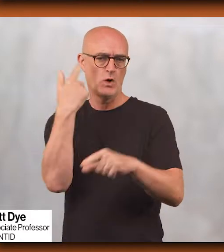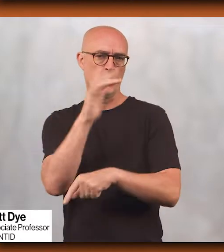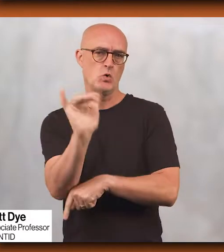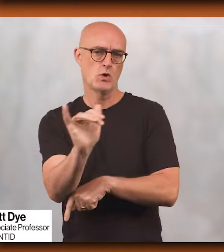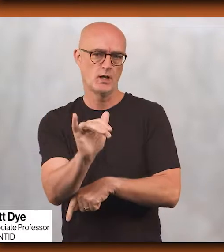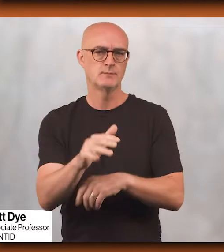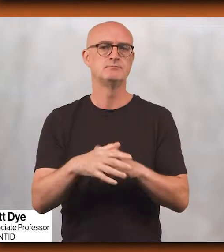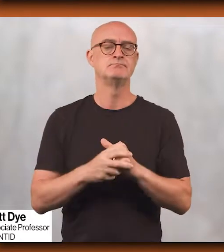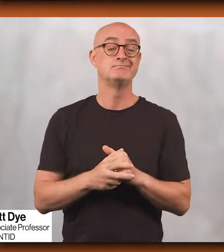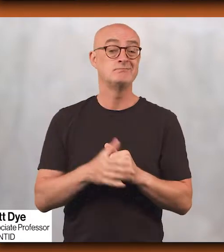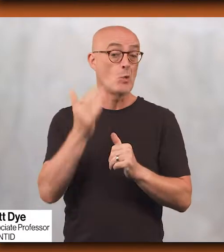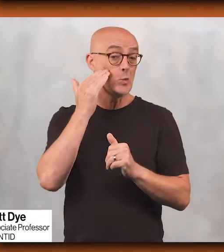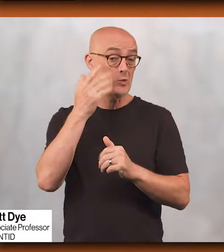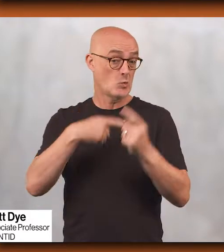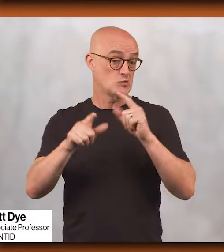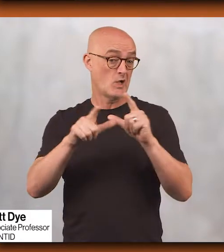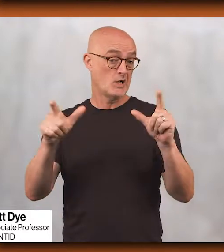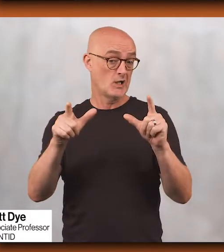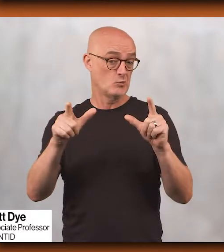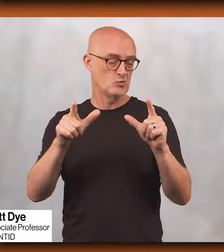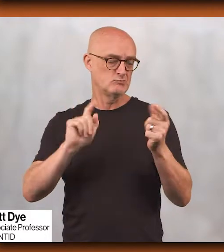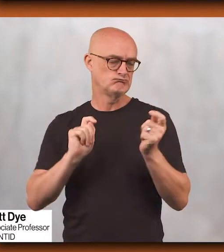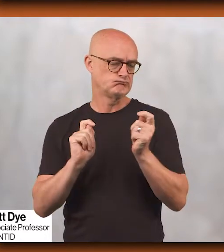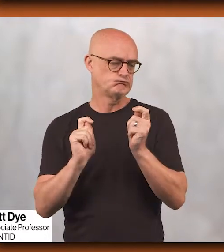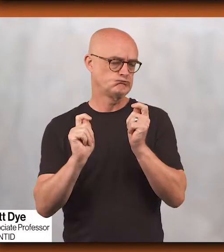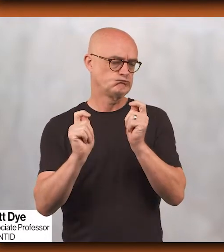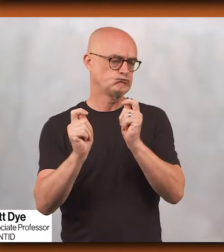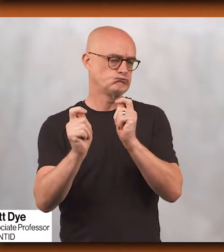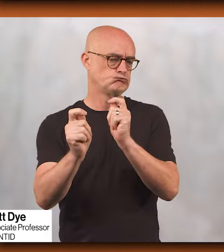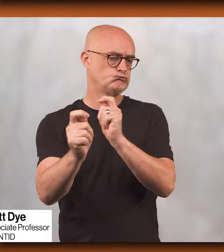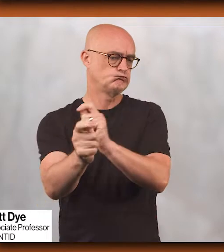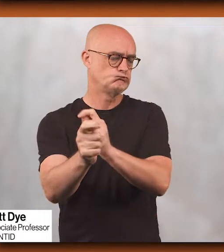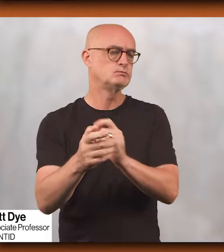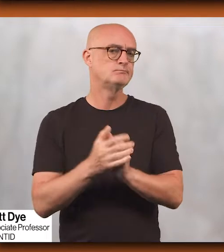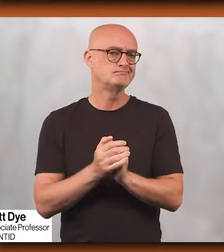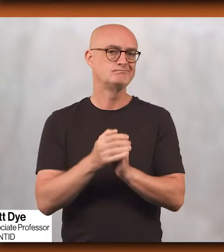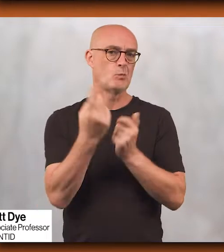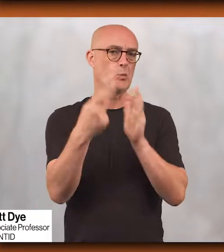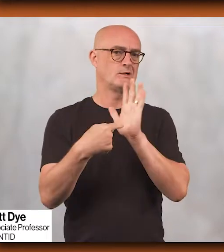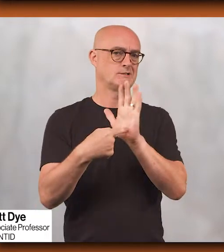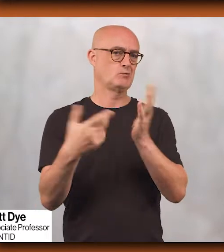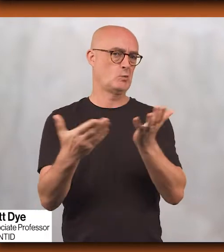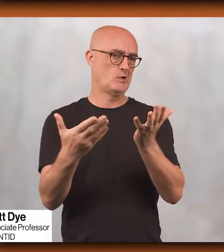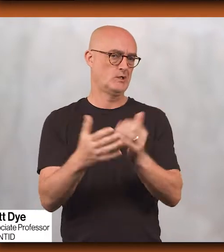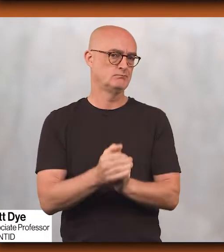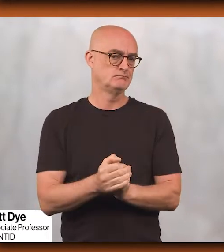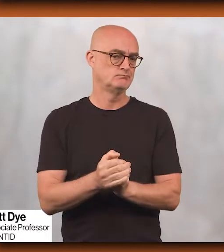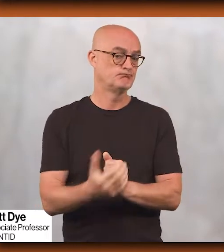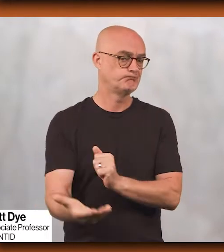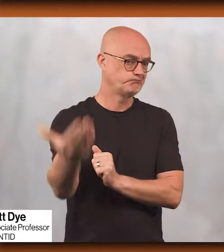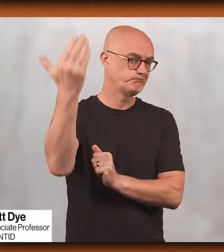many examples of this, so here, we give one from American Sign Language. At one time the sign for "future"